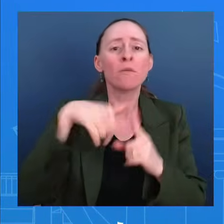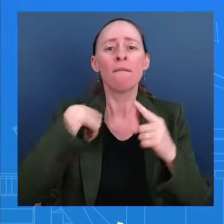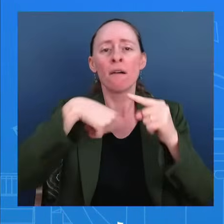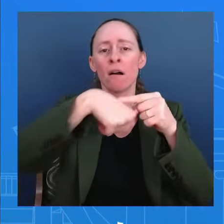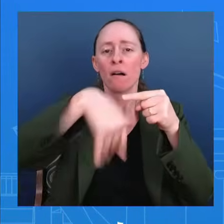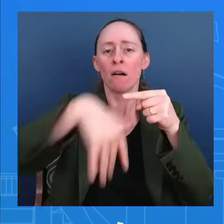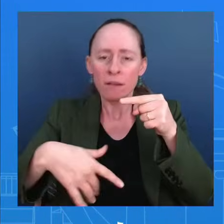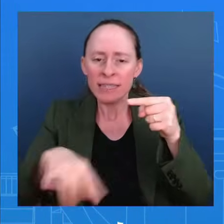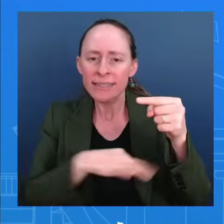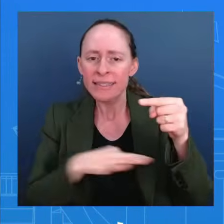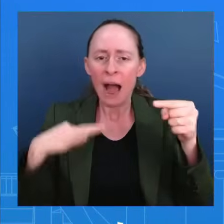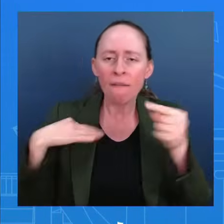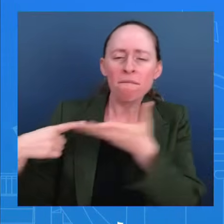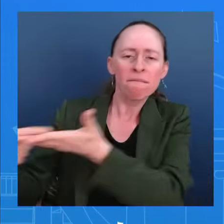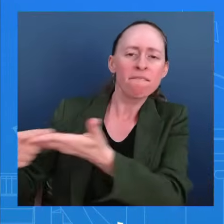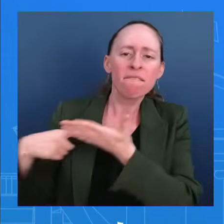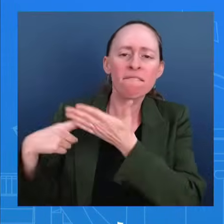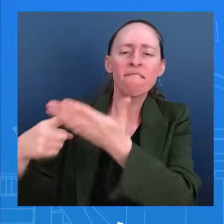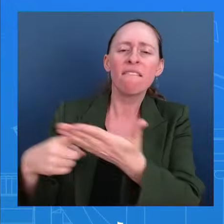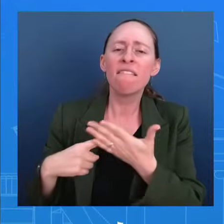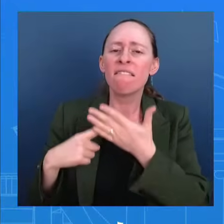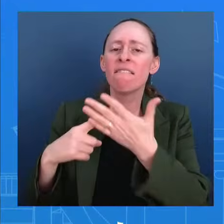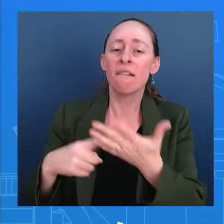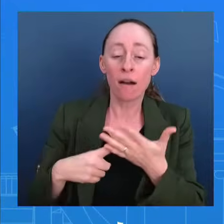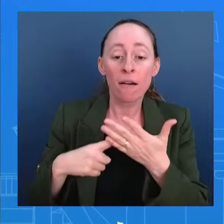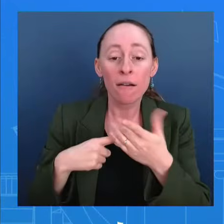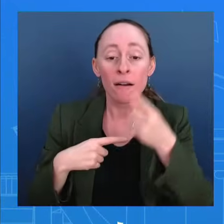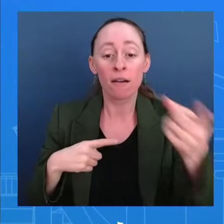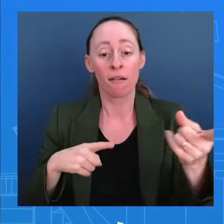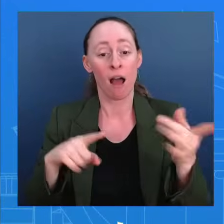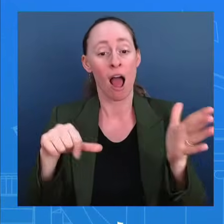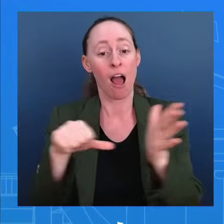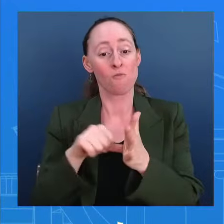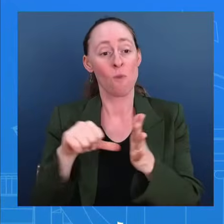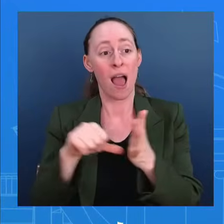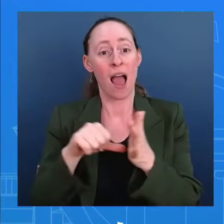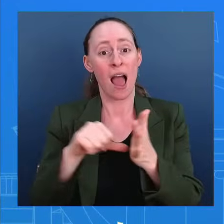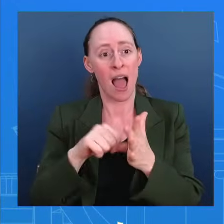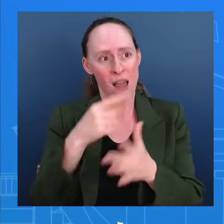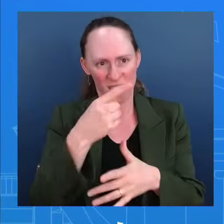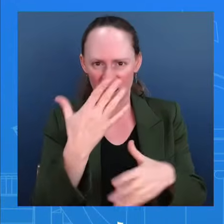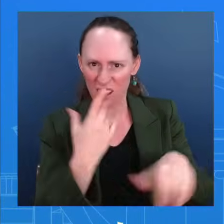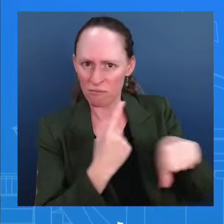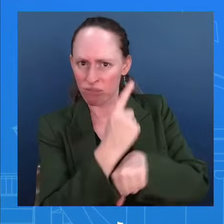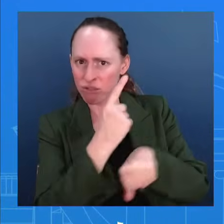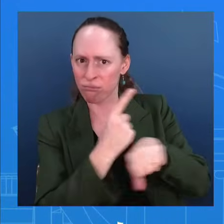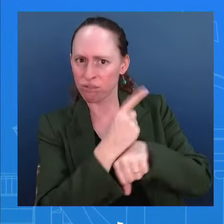on Iran's attack and a -- and a long -- a long list of other -- other conversations and issues